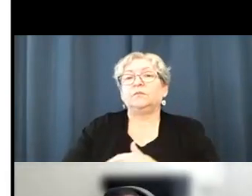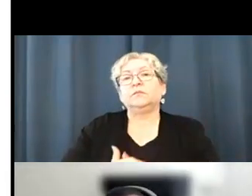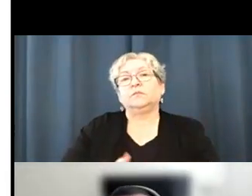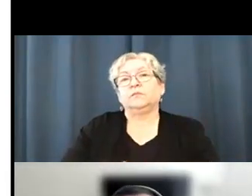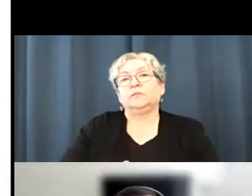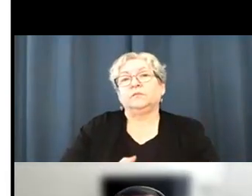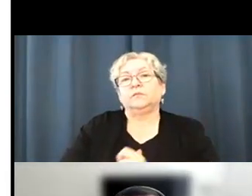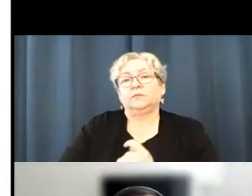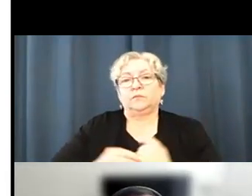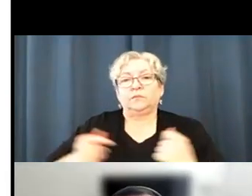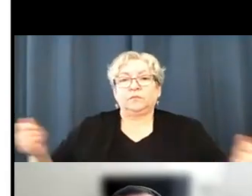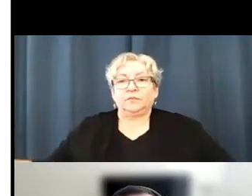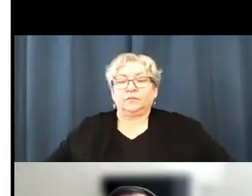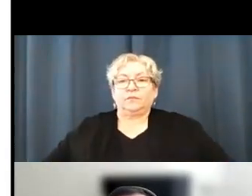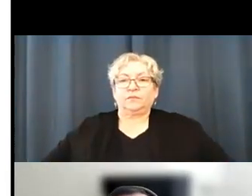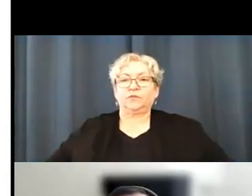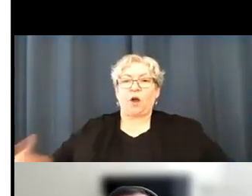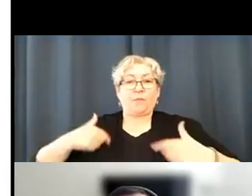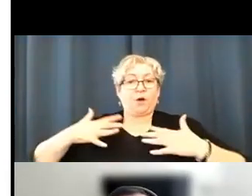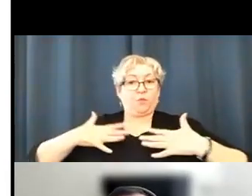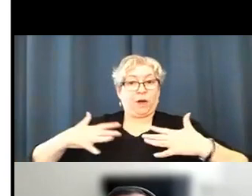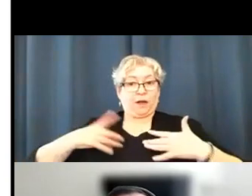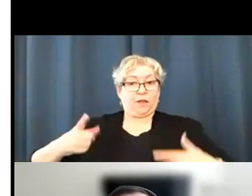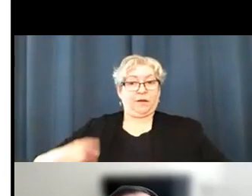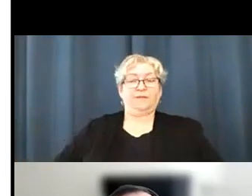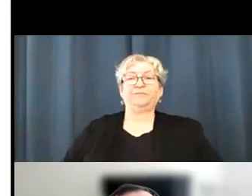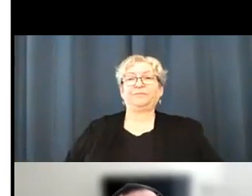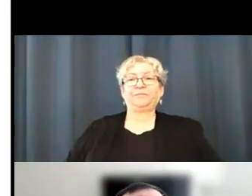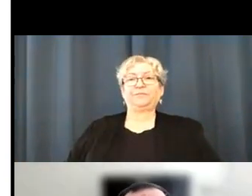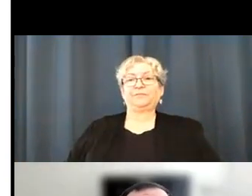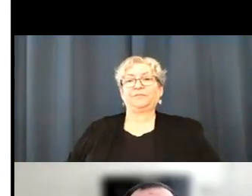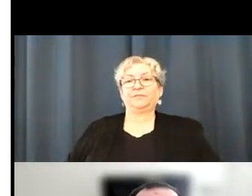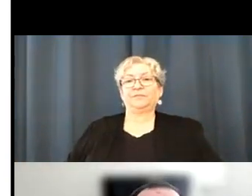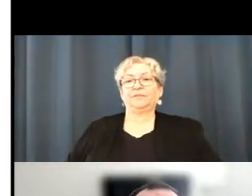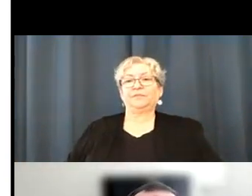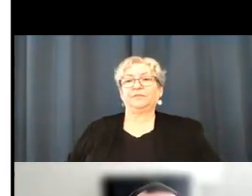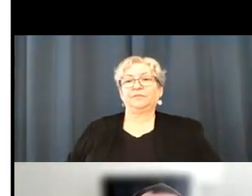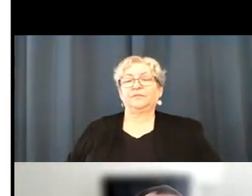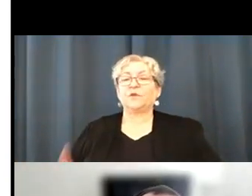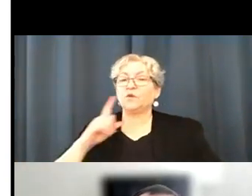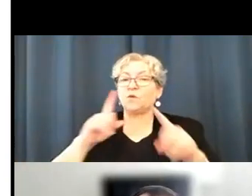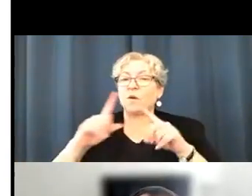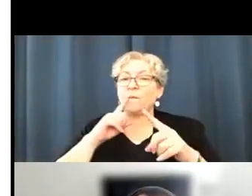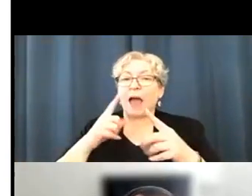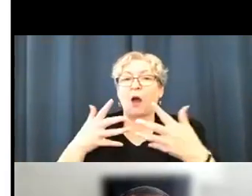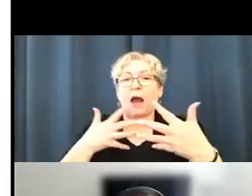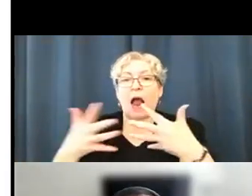I'm just gonna breathe for a second here. While we talk about contrast and text size,